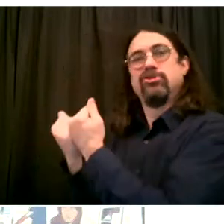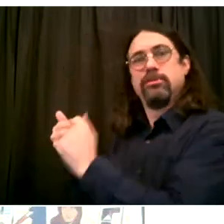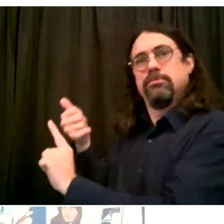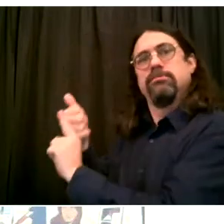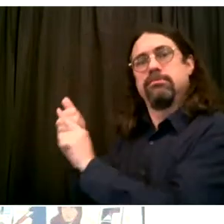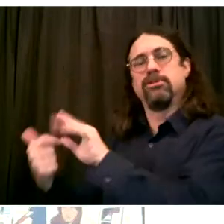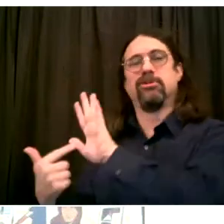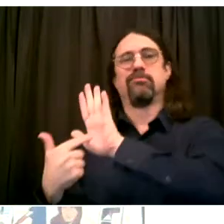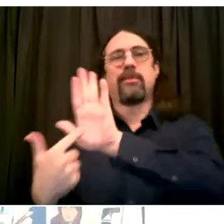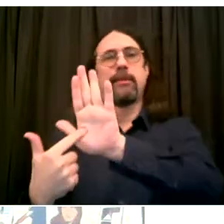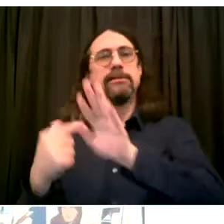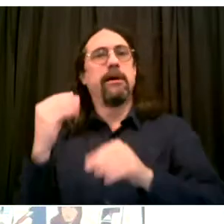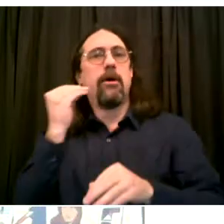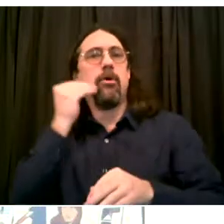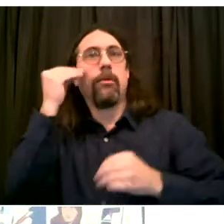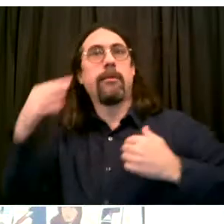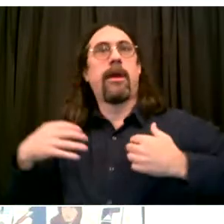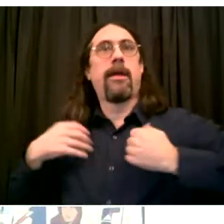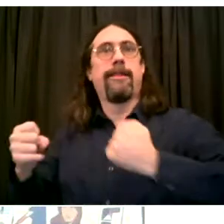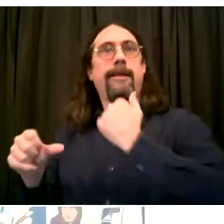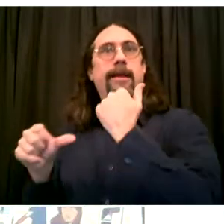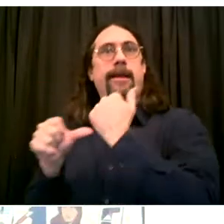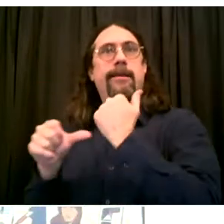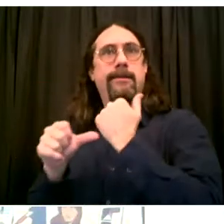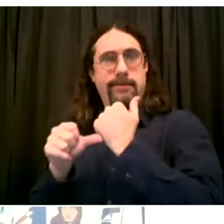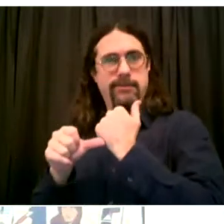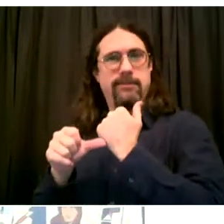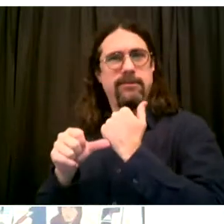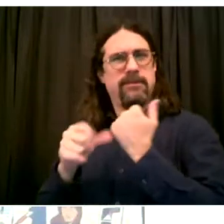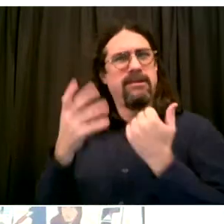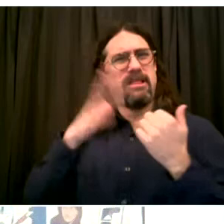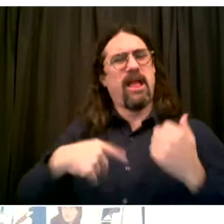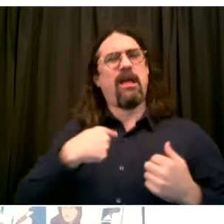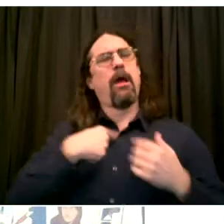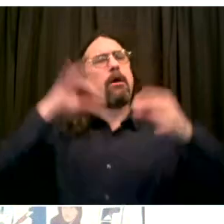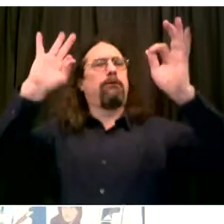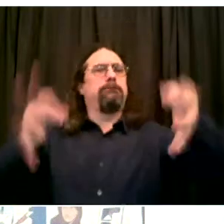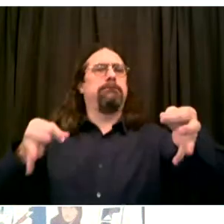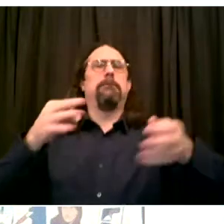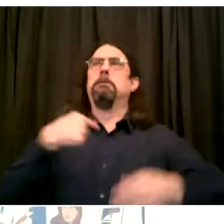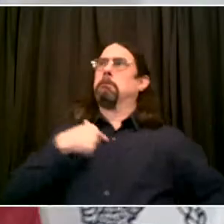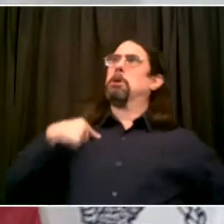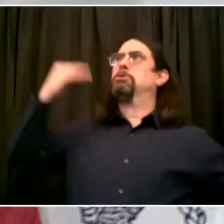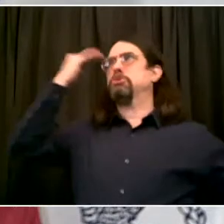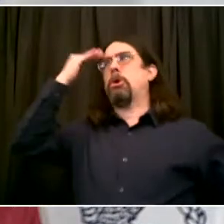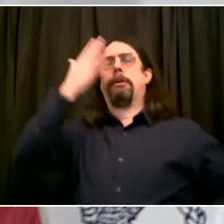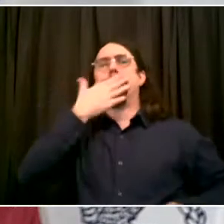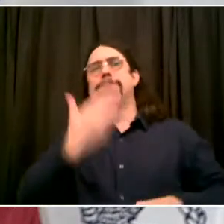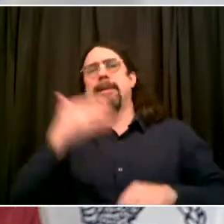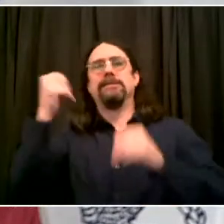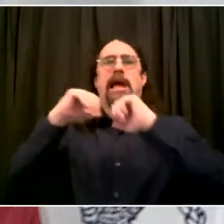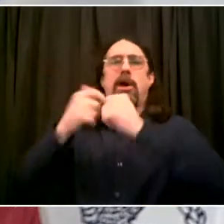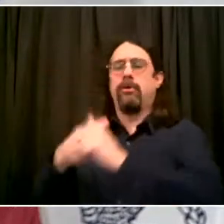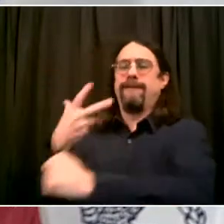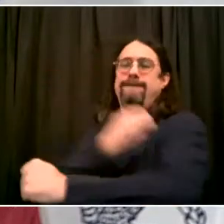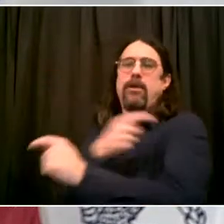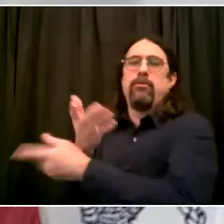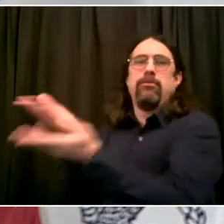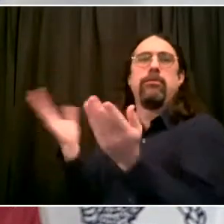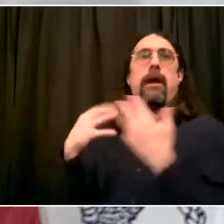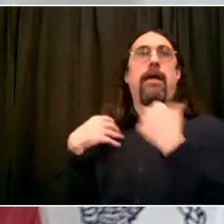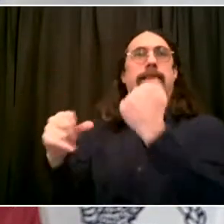HOME CARE WORKERS